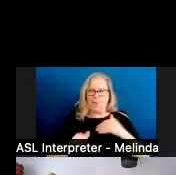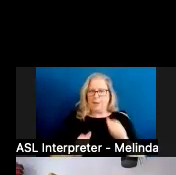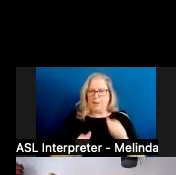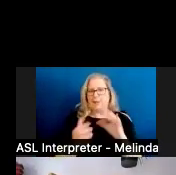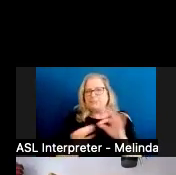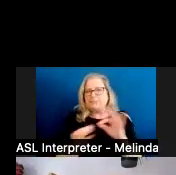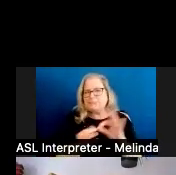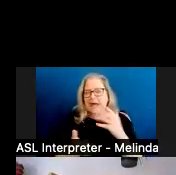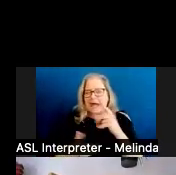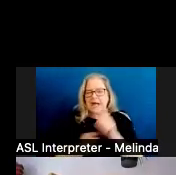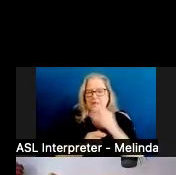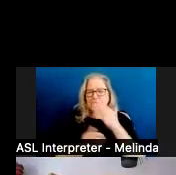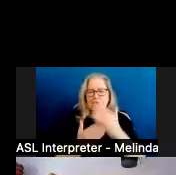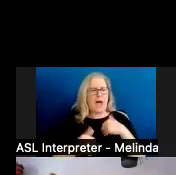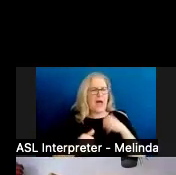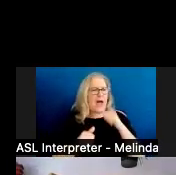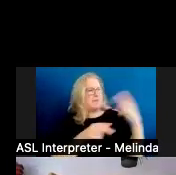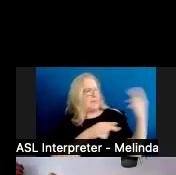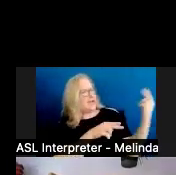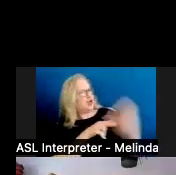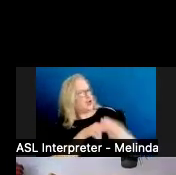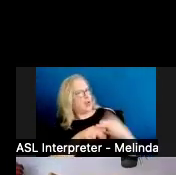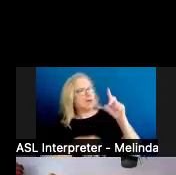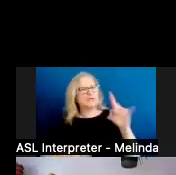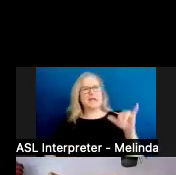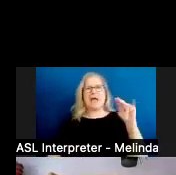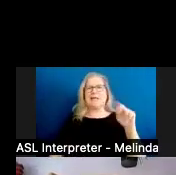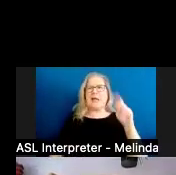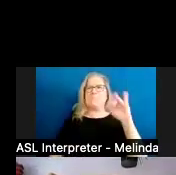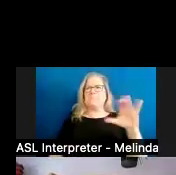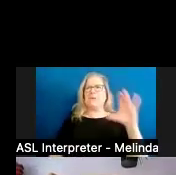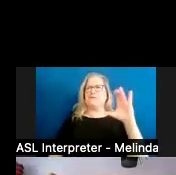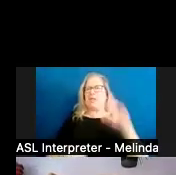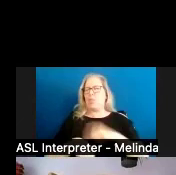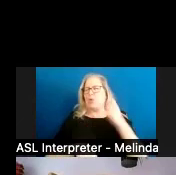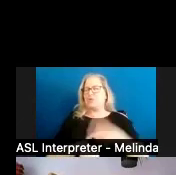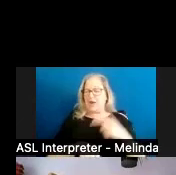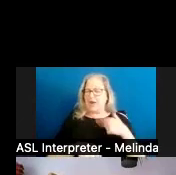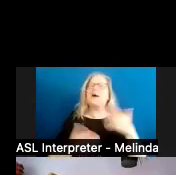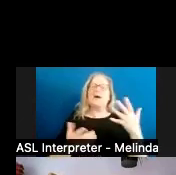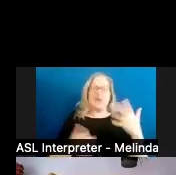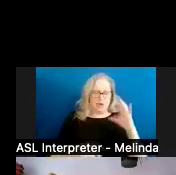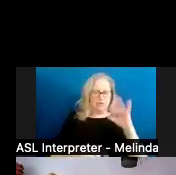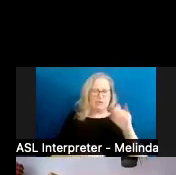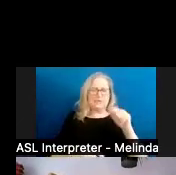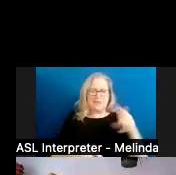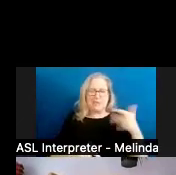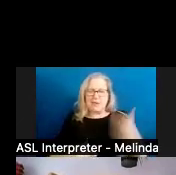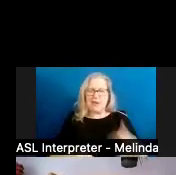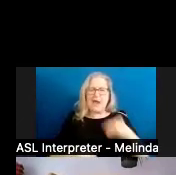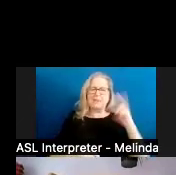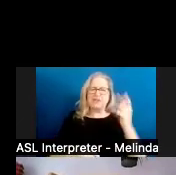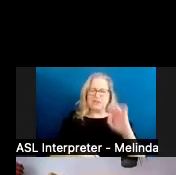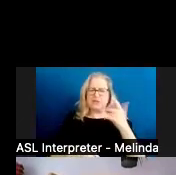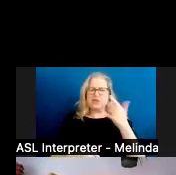I haven't been called dynamic in a long time, so it was nice, but, yes, my name is Crystal Wolfrey. I am NCI's Chief Grants Management Officer.